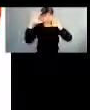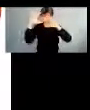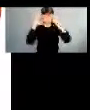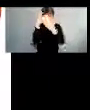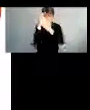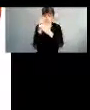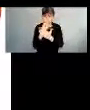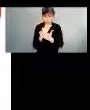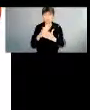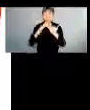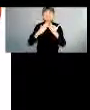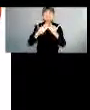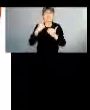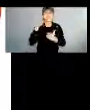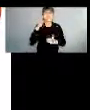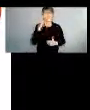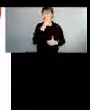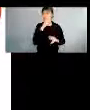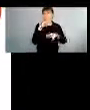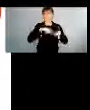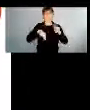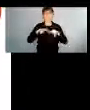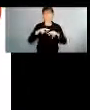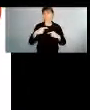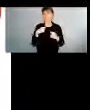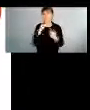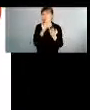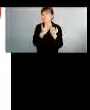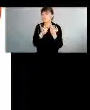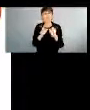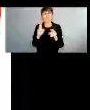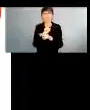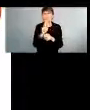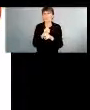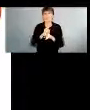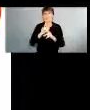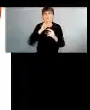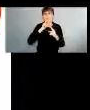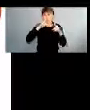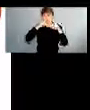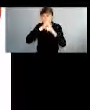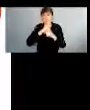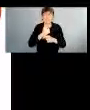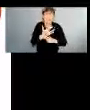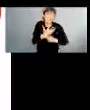on the eyes. We do not recommend using complex color-coded timelines that require a legend